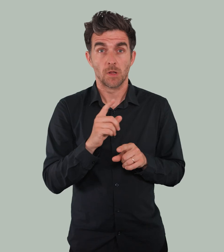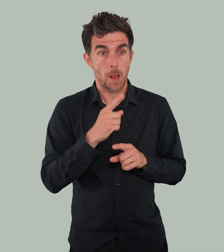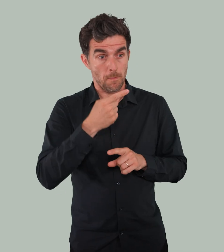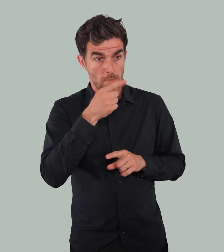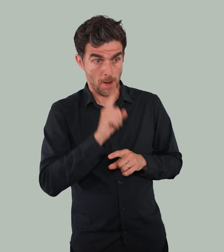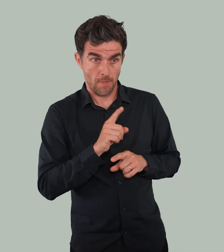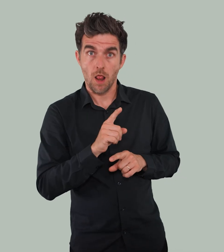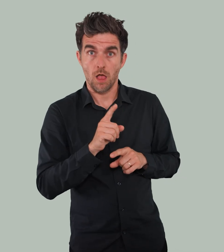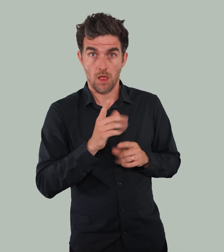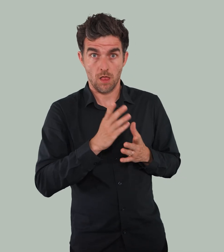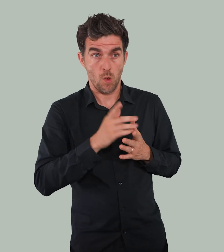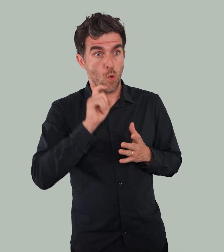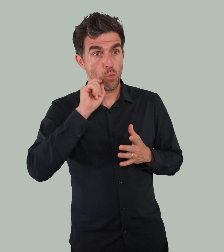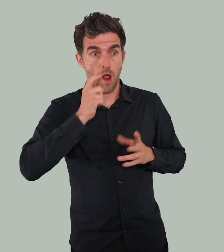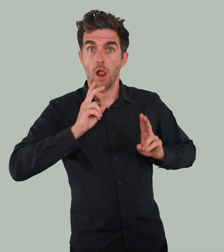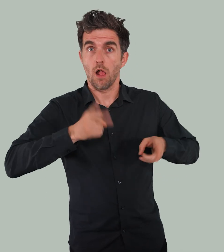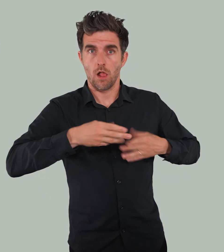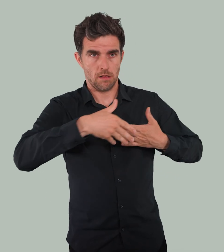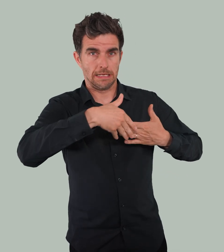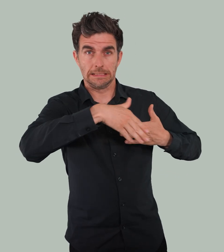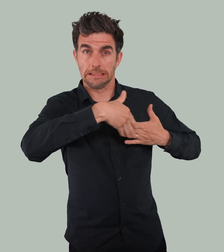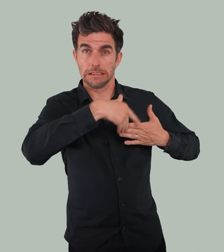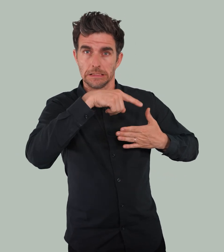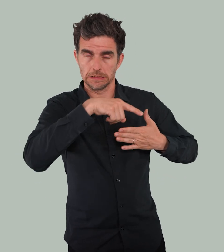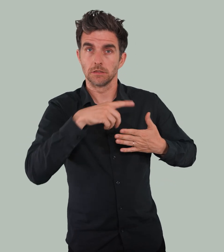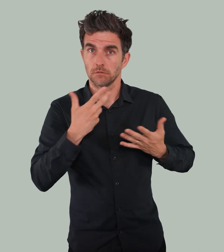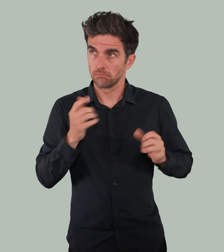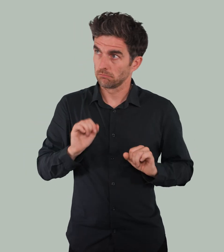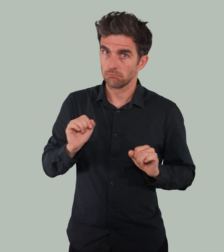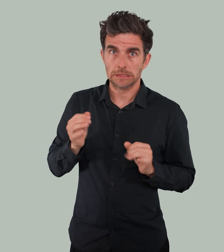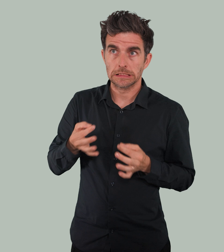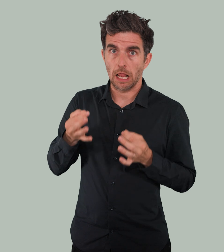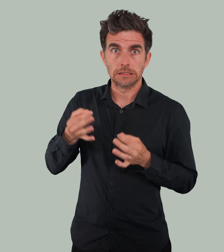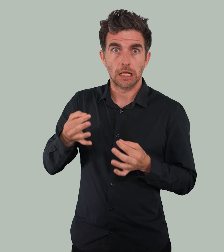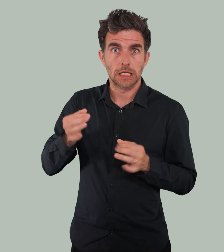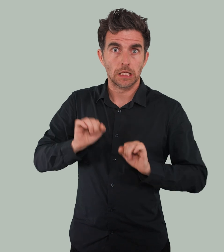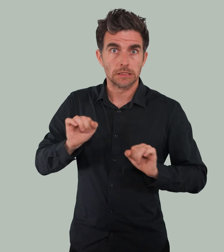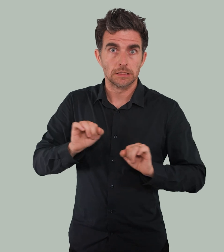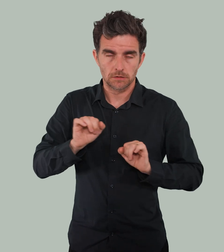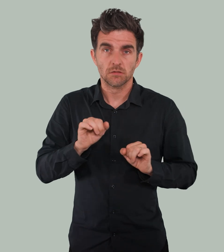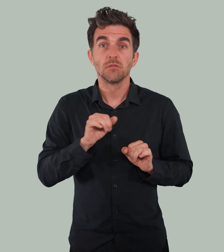the impact of delays on people with terminal illness.